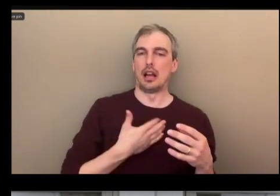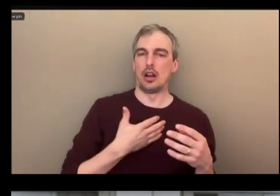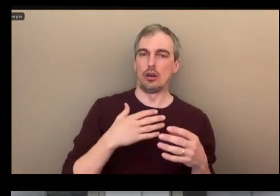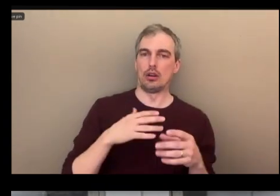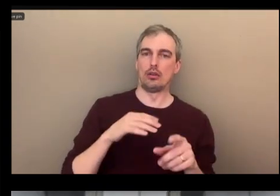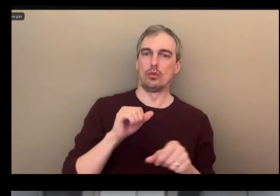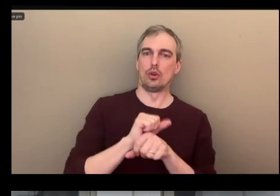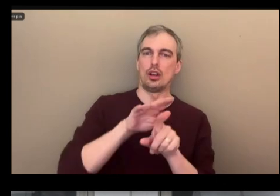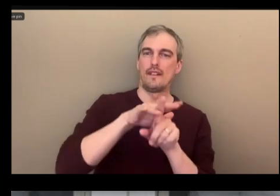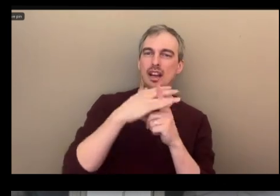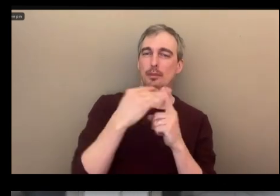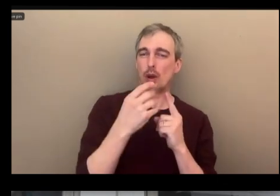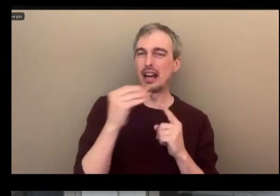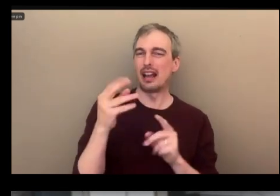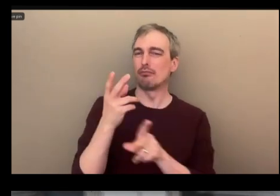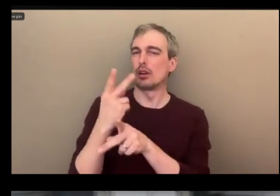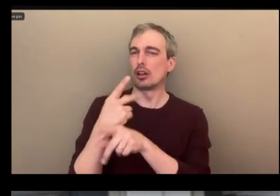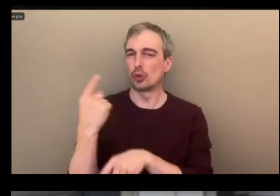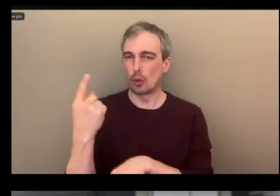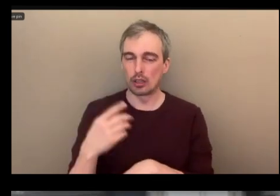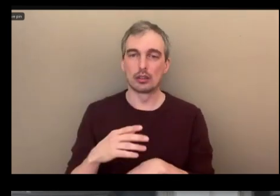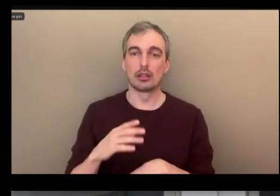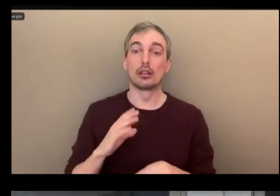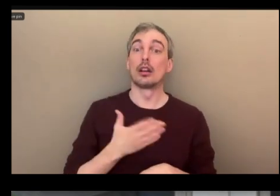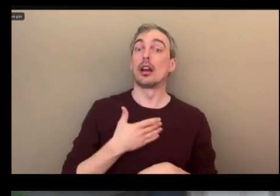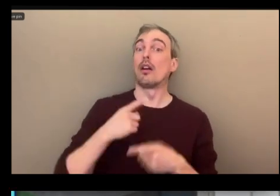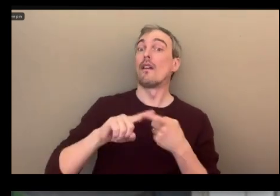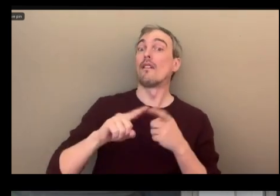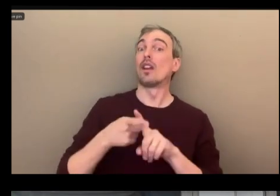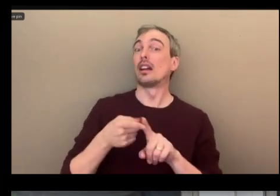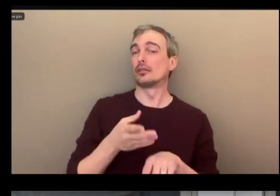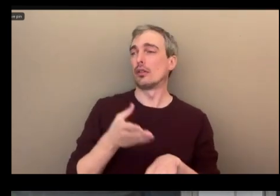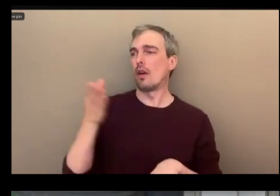over AFB were kind enough to send us some of the Blind Barbies, which we